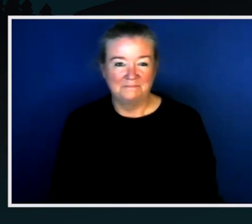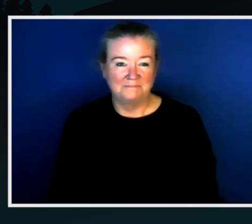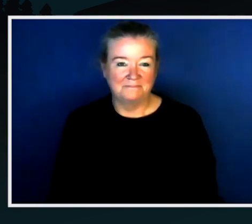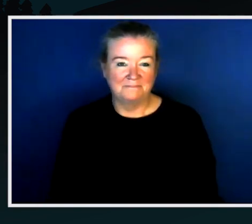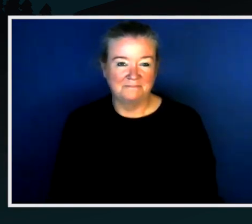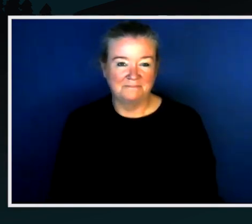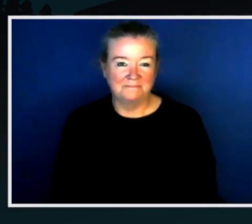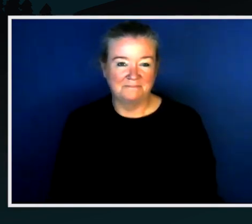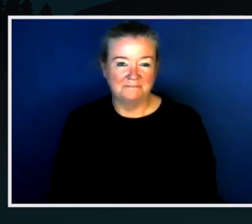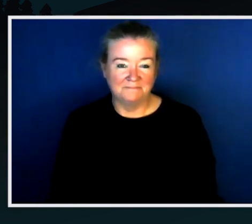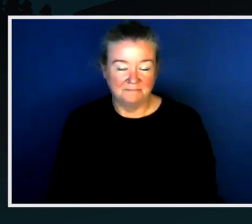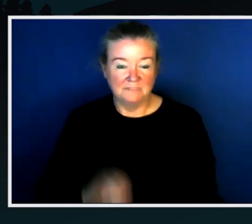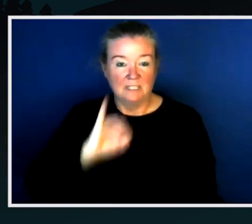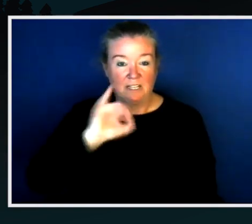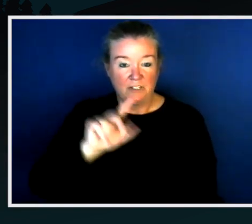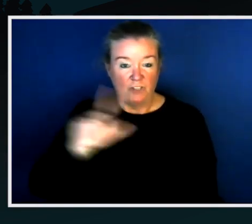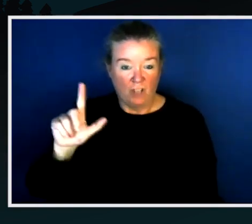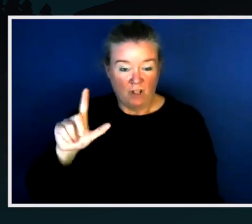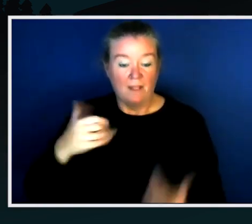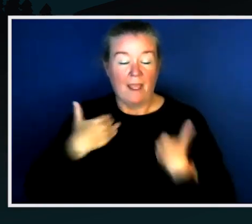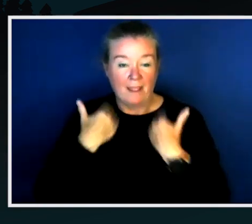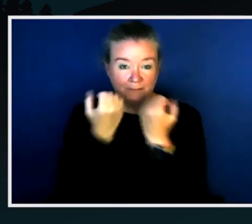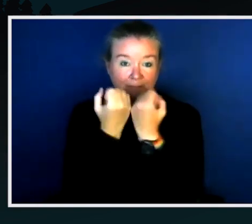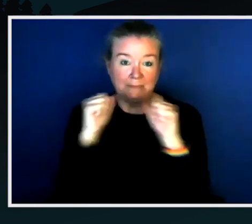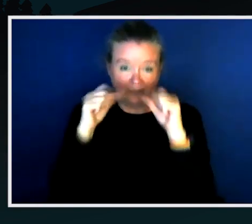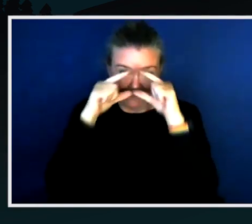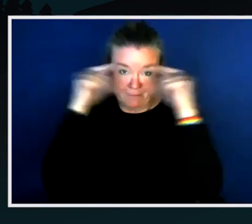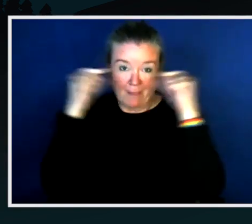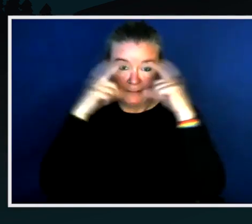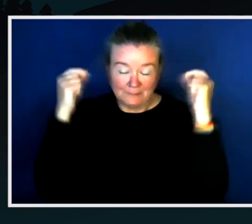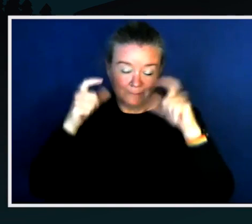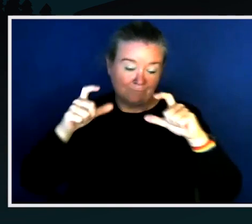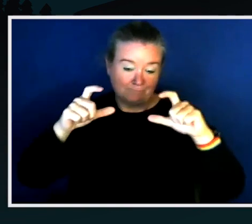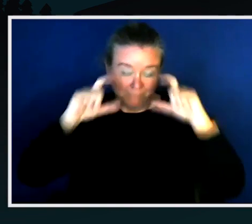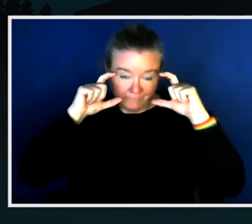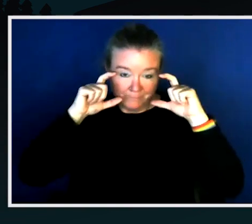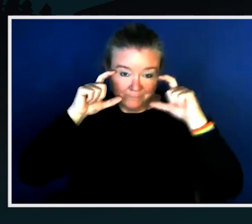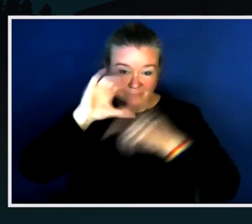Jill, wearing safety glasses, places the cap on the bottle in the middle of the field.